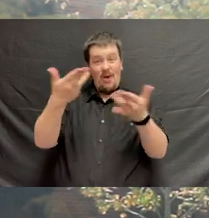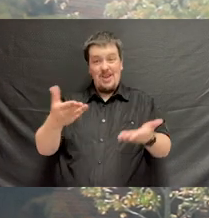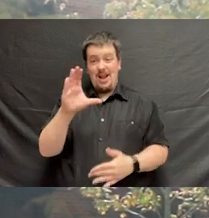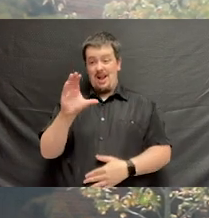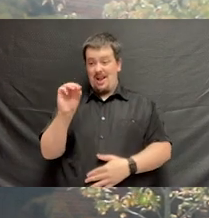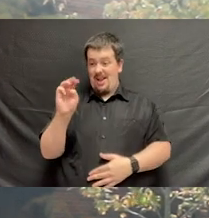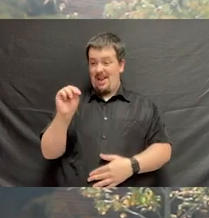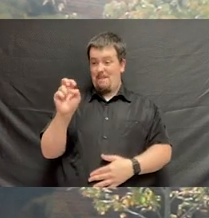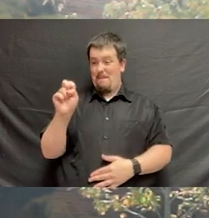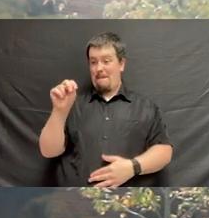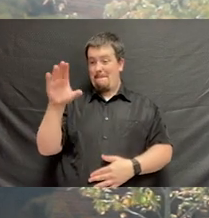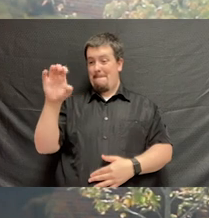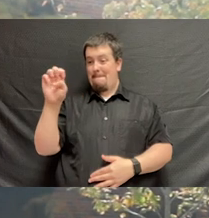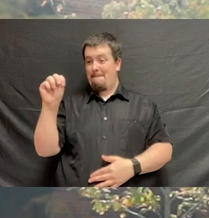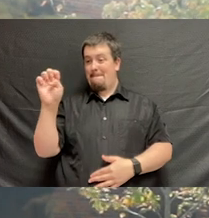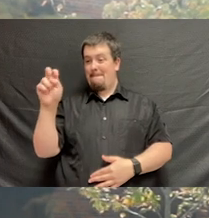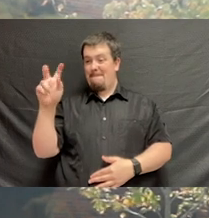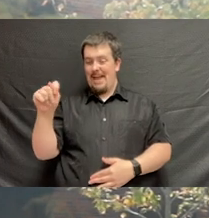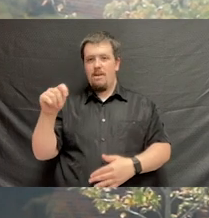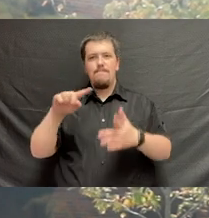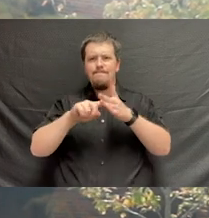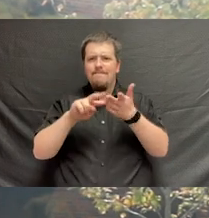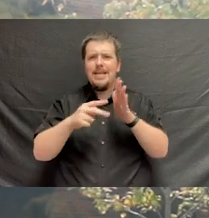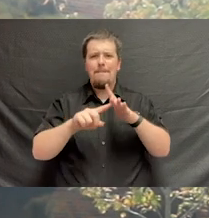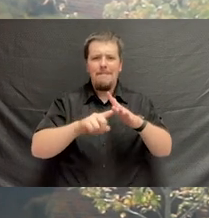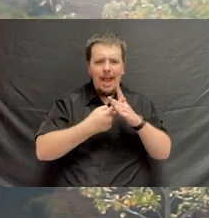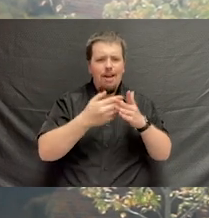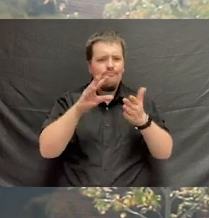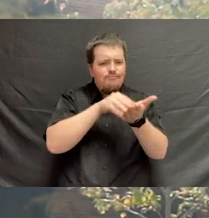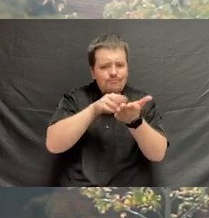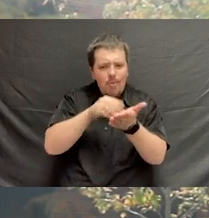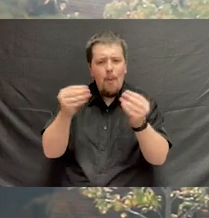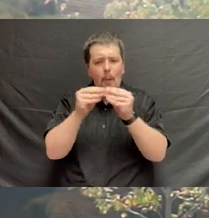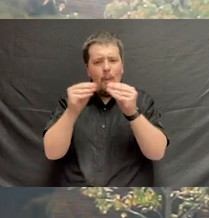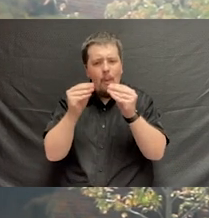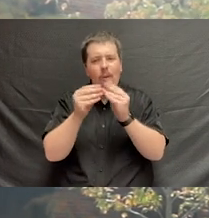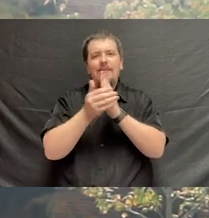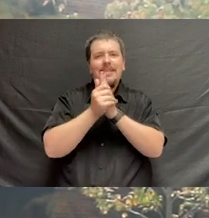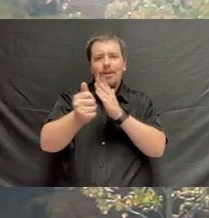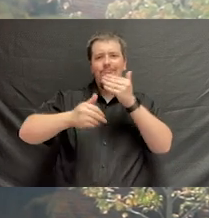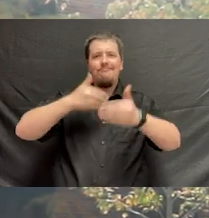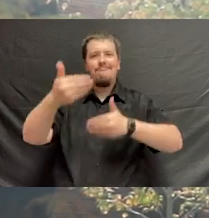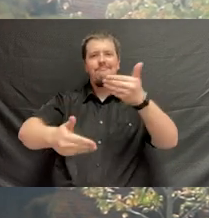so that when you move forward you acquire more specialized tools as your career evolves and develops in the future.